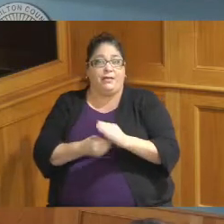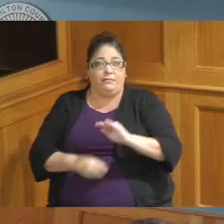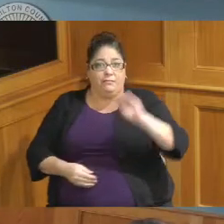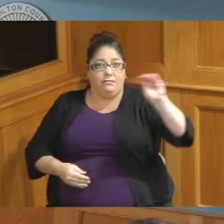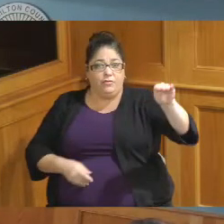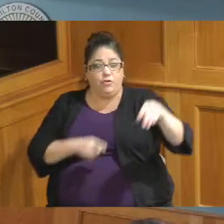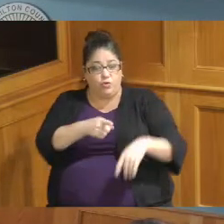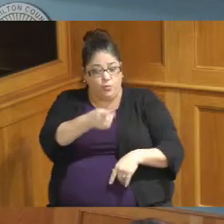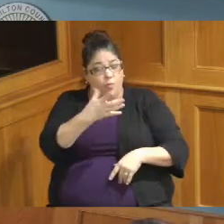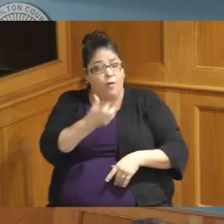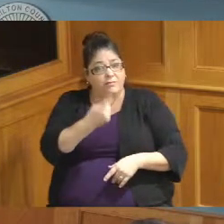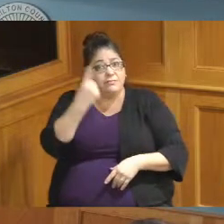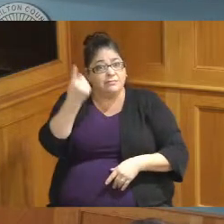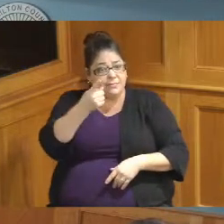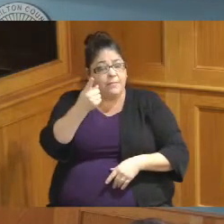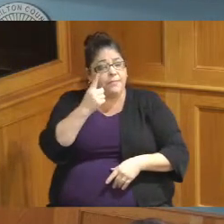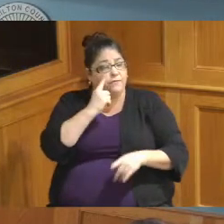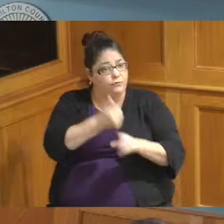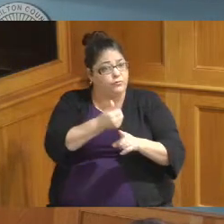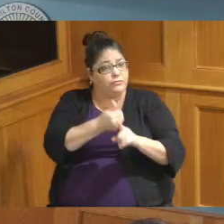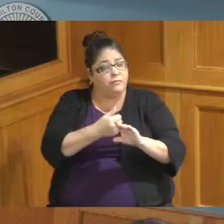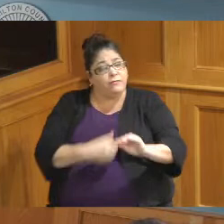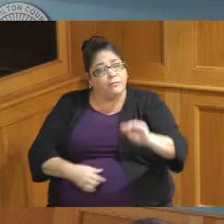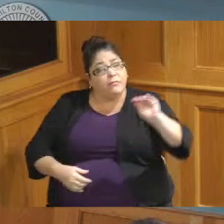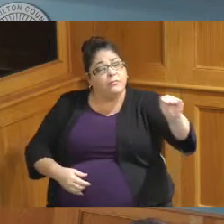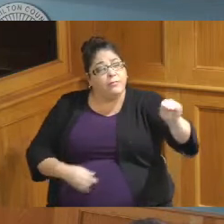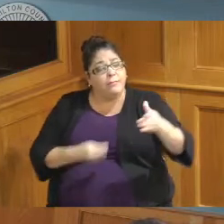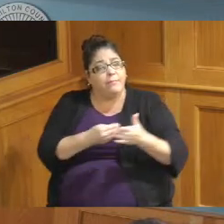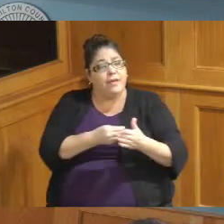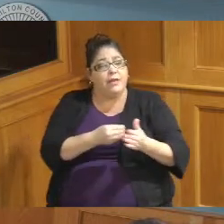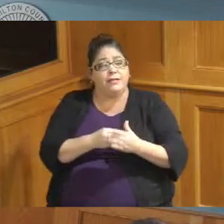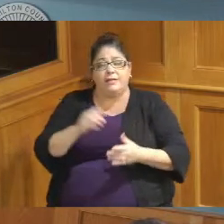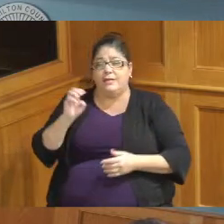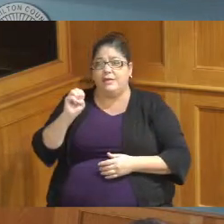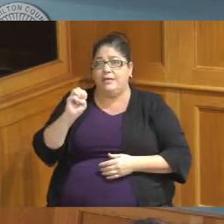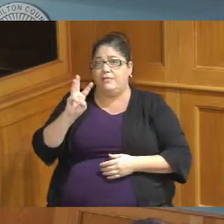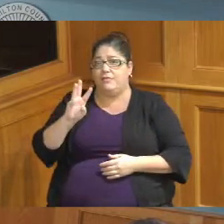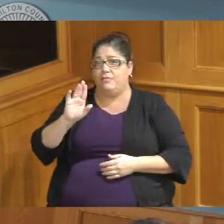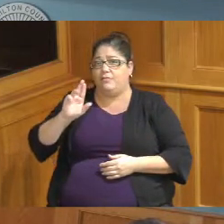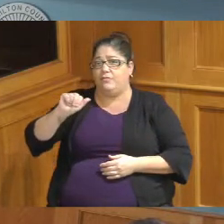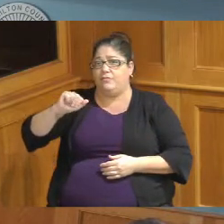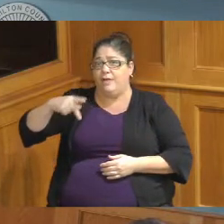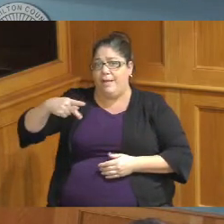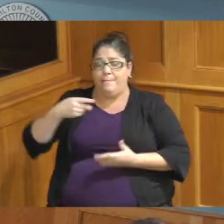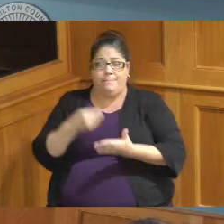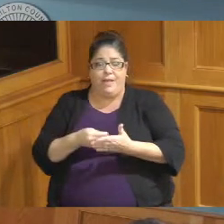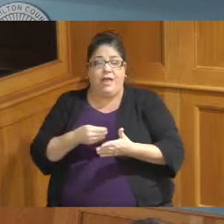it to go to and we put some money toward that the rap money was the rap money I mean that